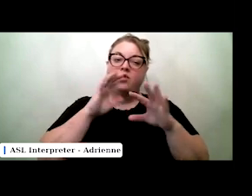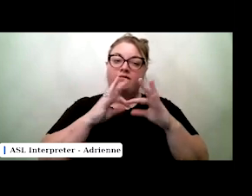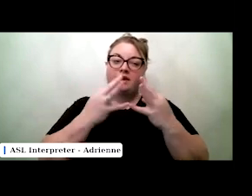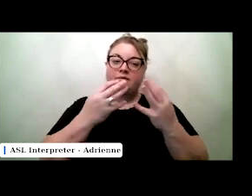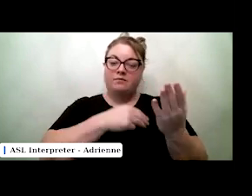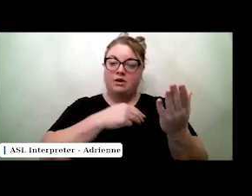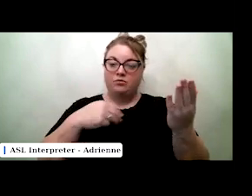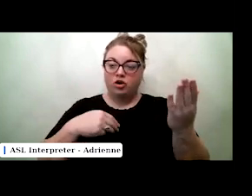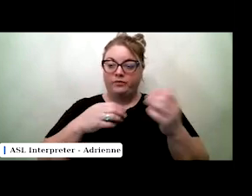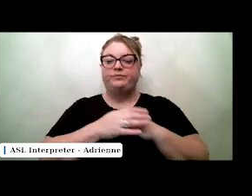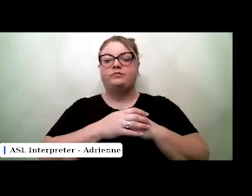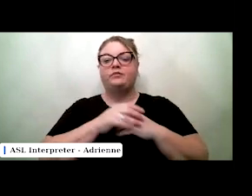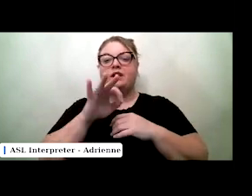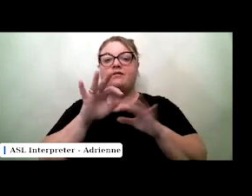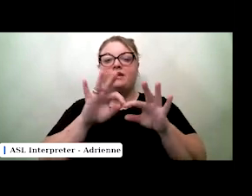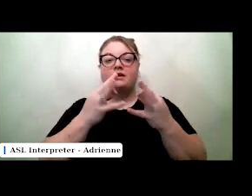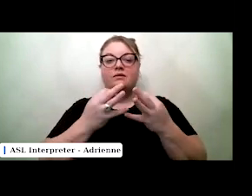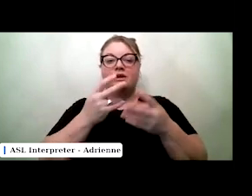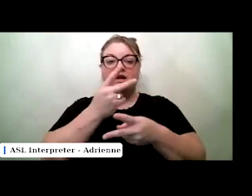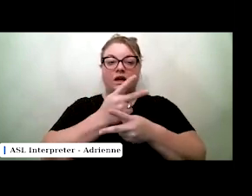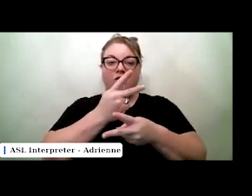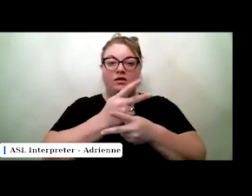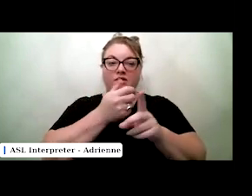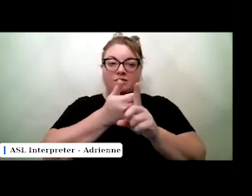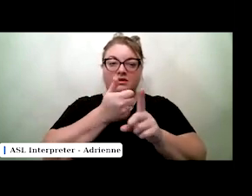In family. If family caregivers themselves do not.